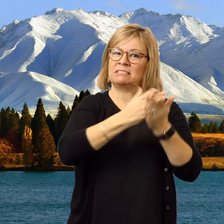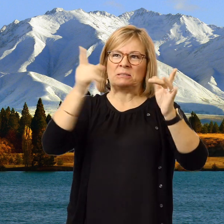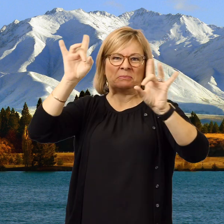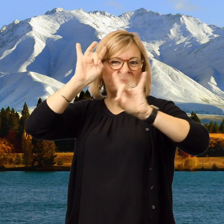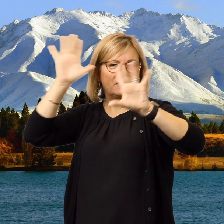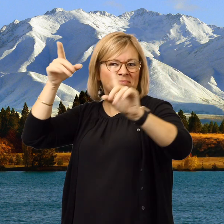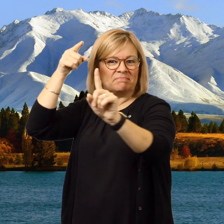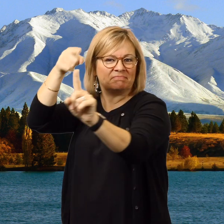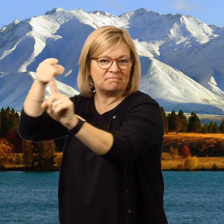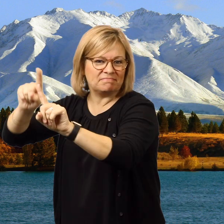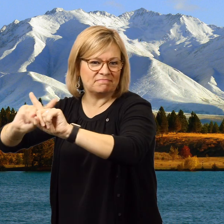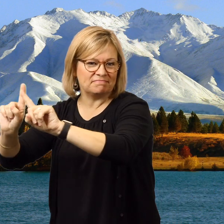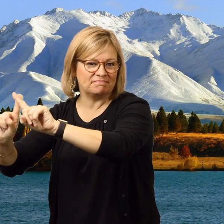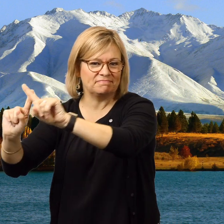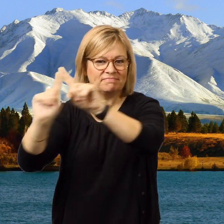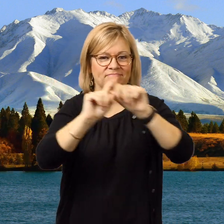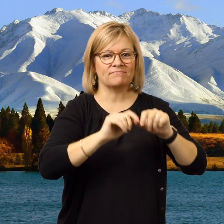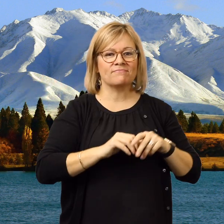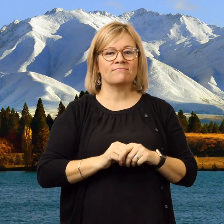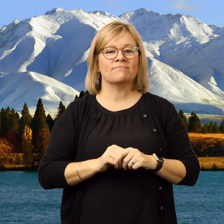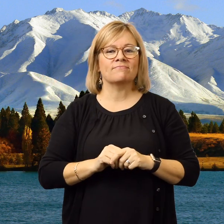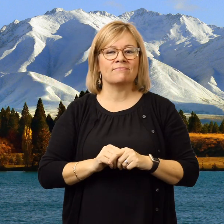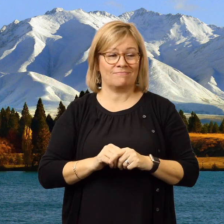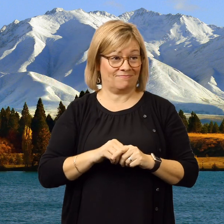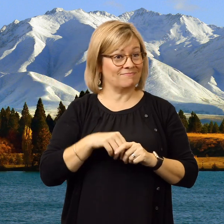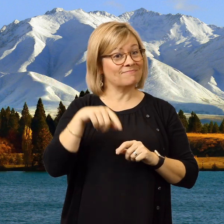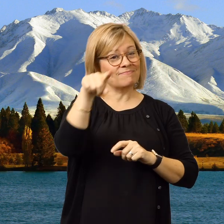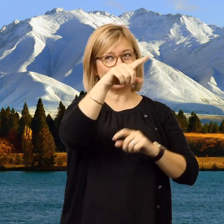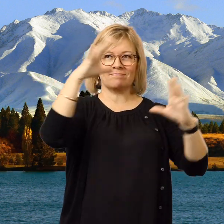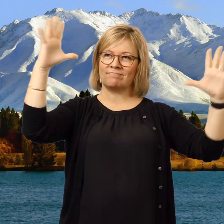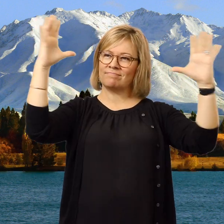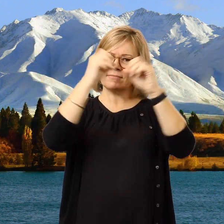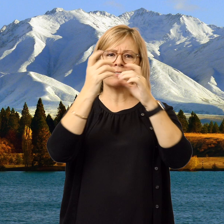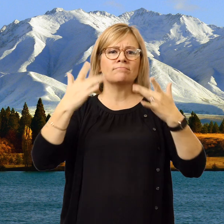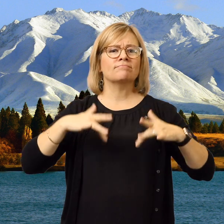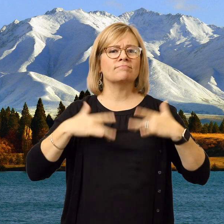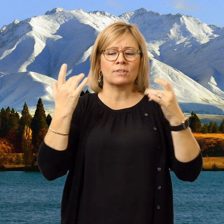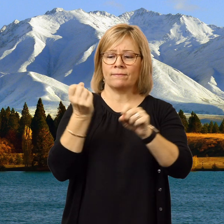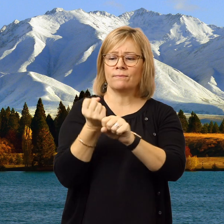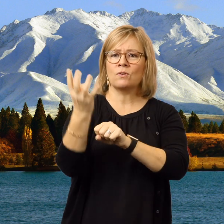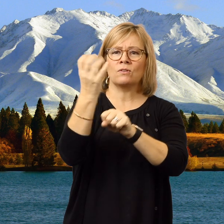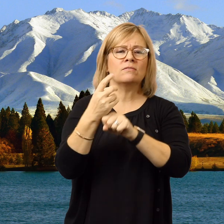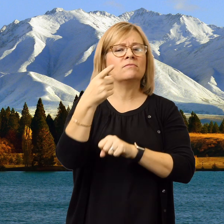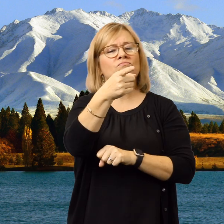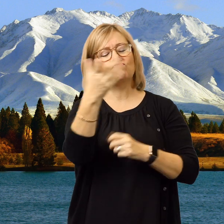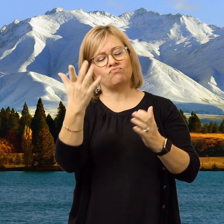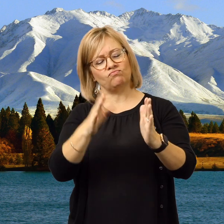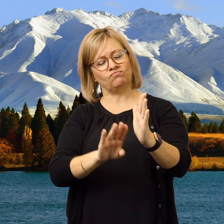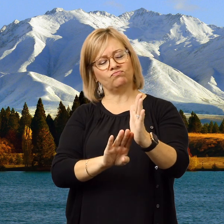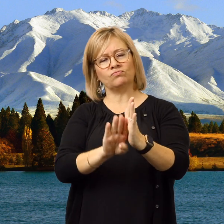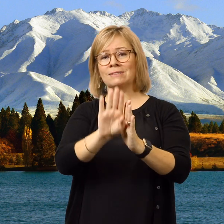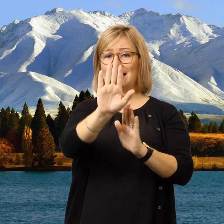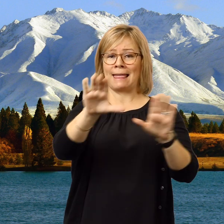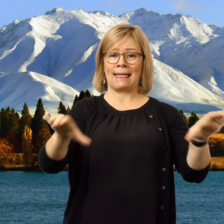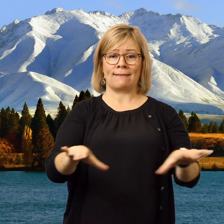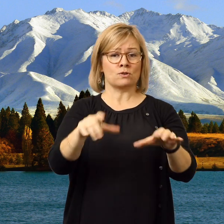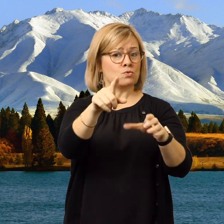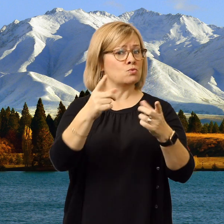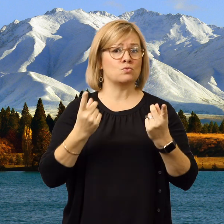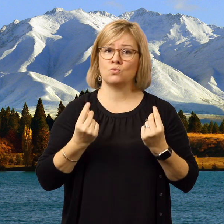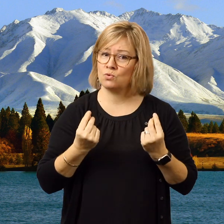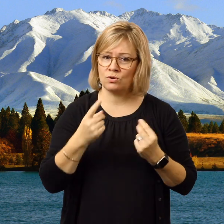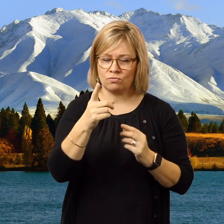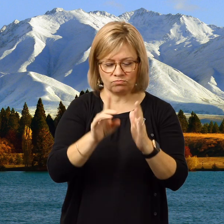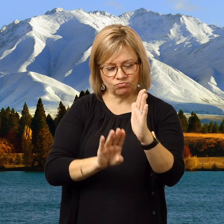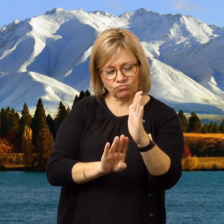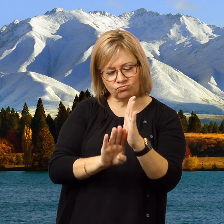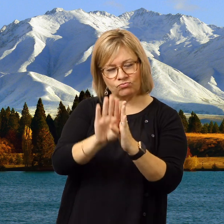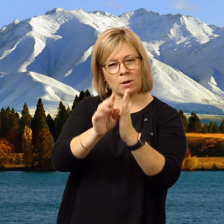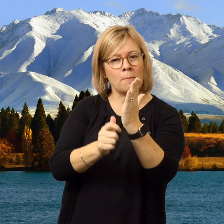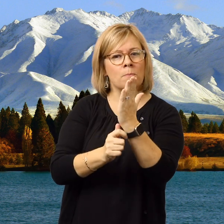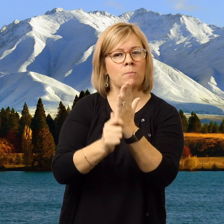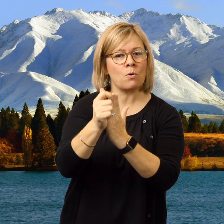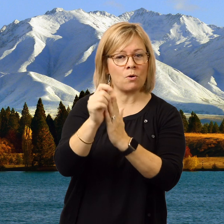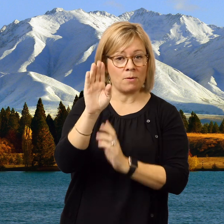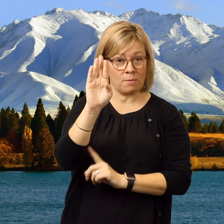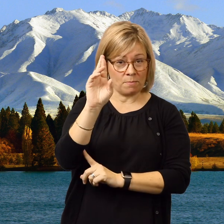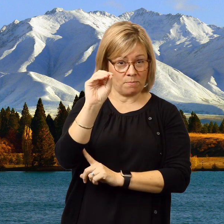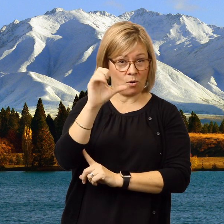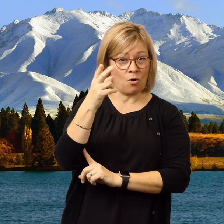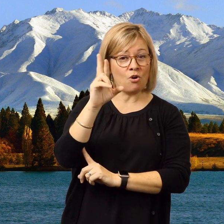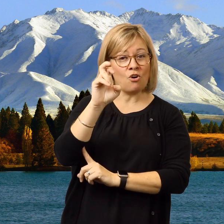hockey or other sports. Every four years they host their events. Your job will be